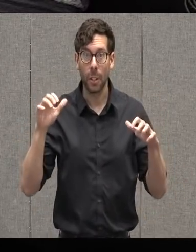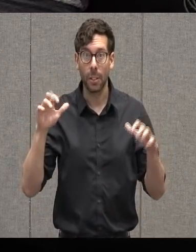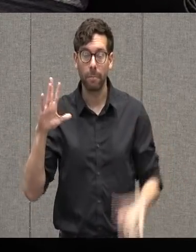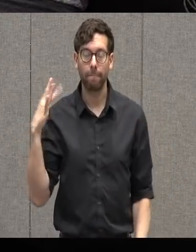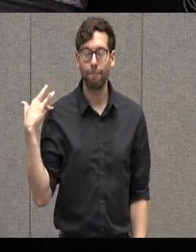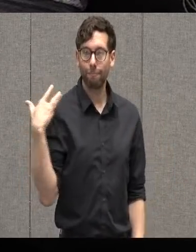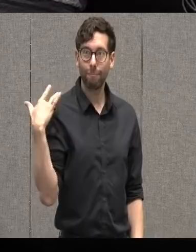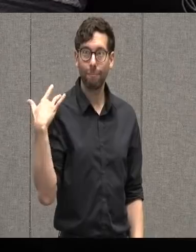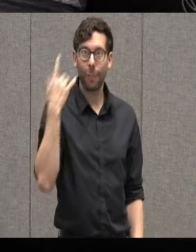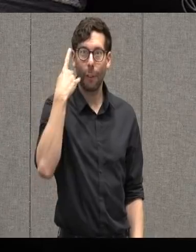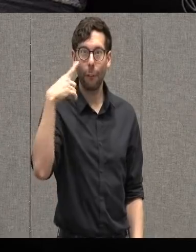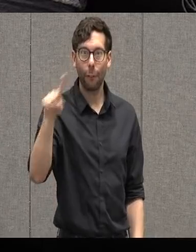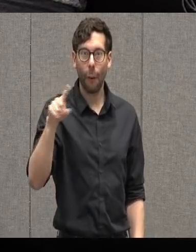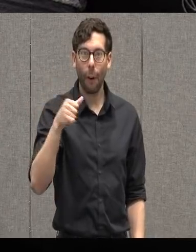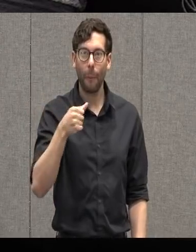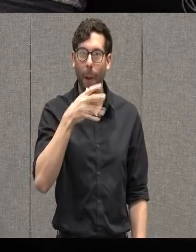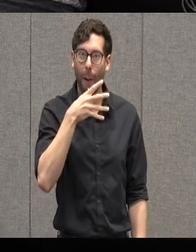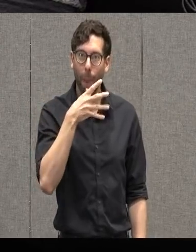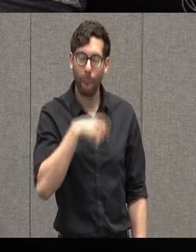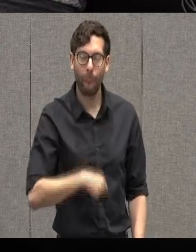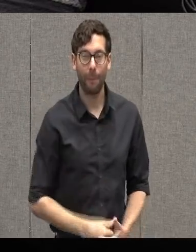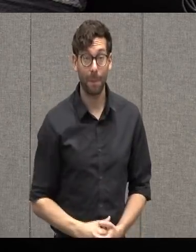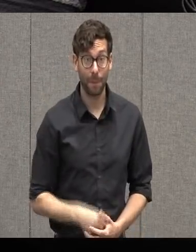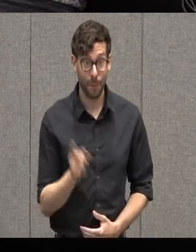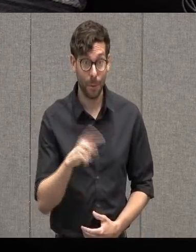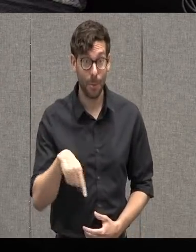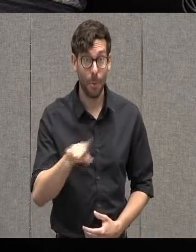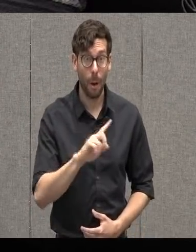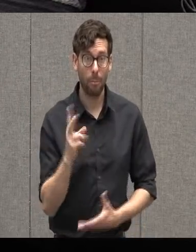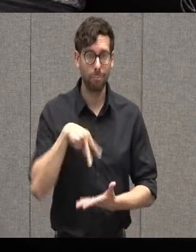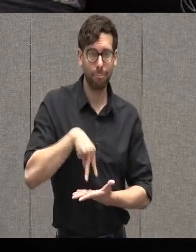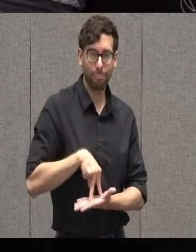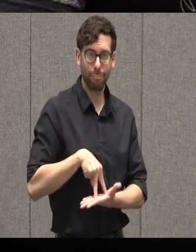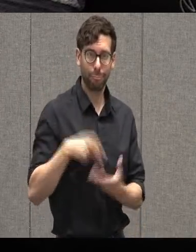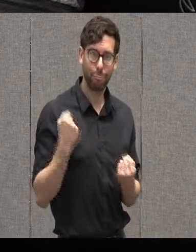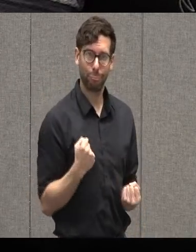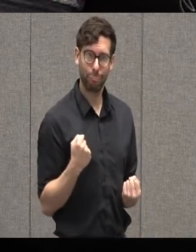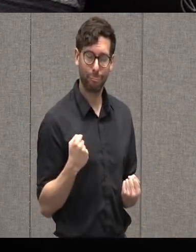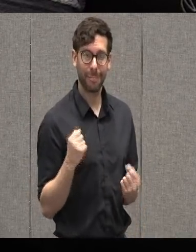Can you pose for me at home? Beautiful job.